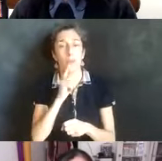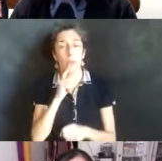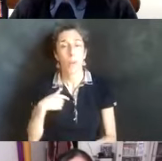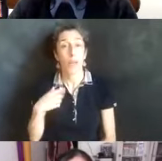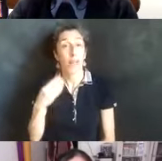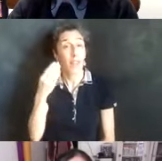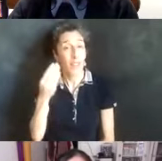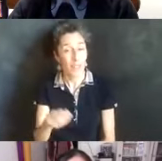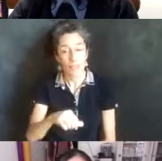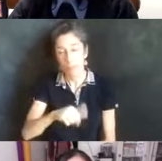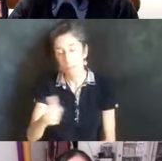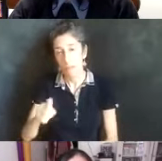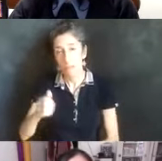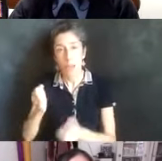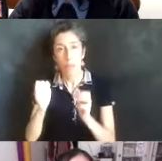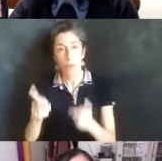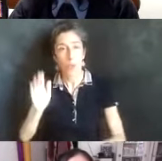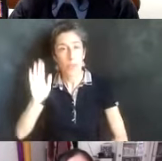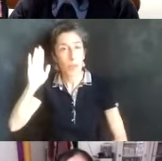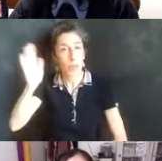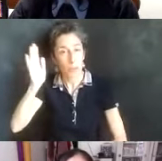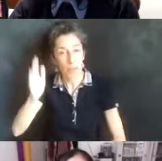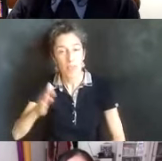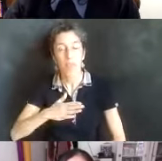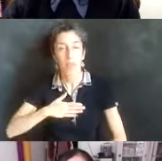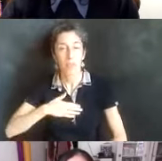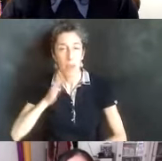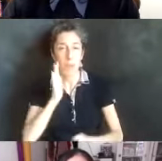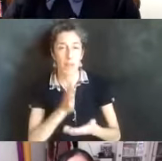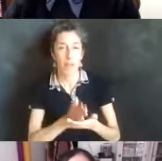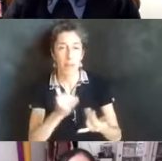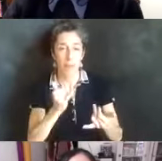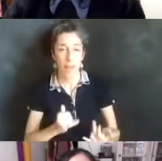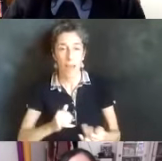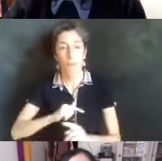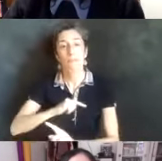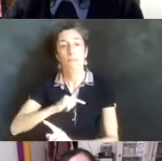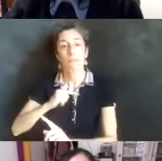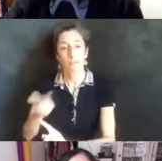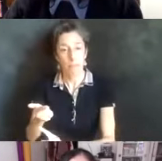thank you very much and I look forward to your comments during the discussion portion. Thank you.